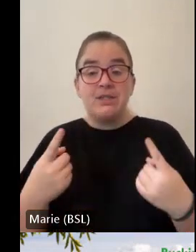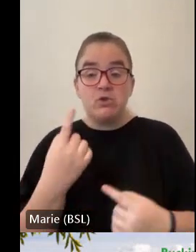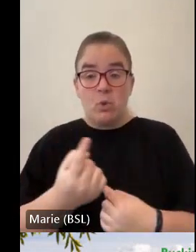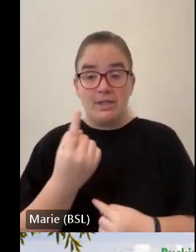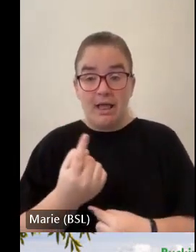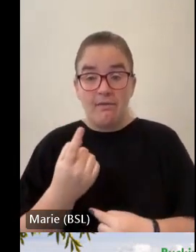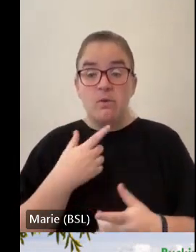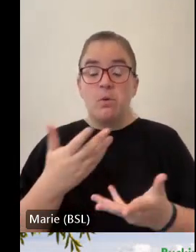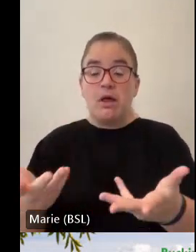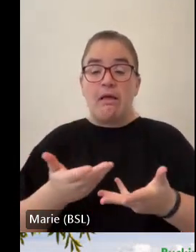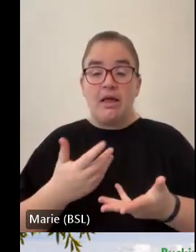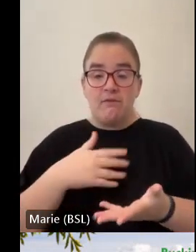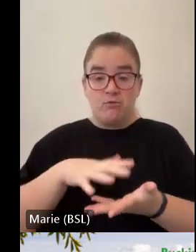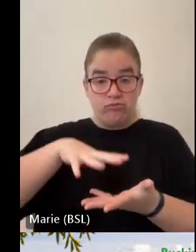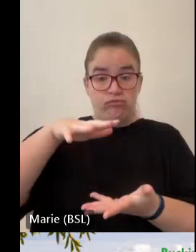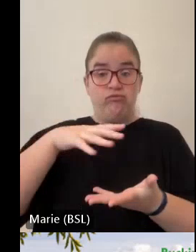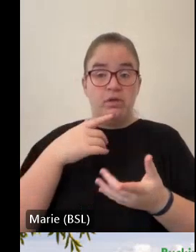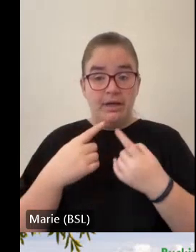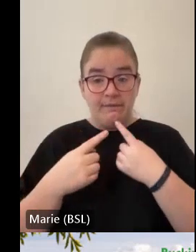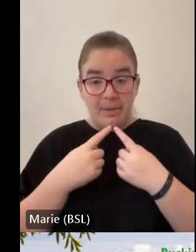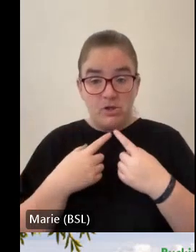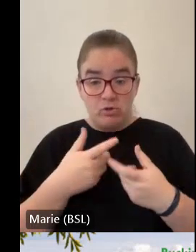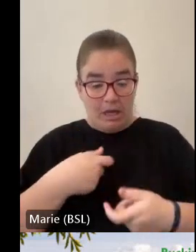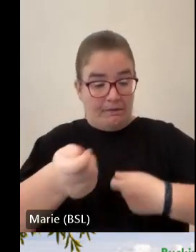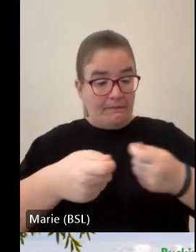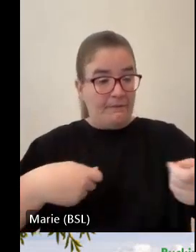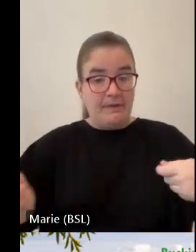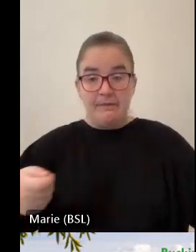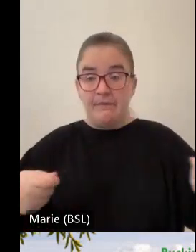You'll be given all the materials in order to do that,